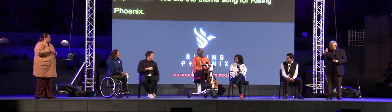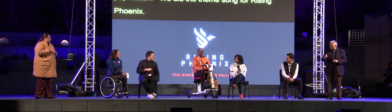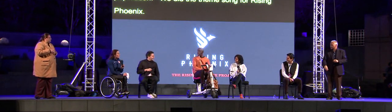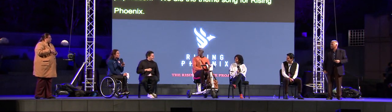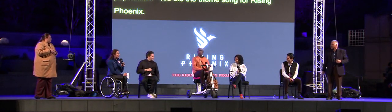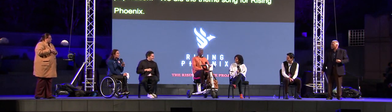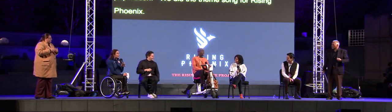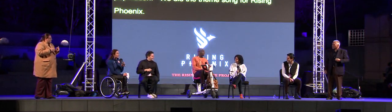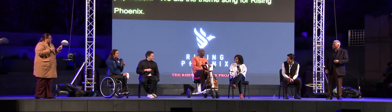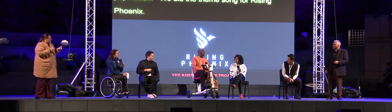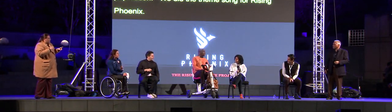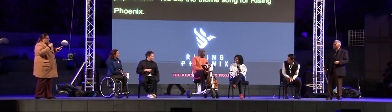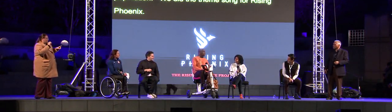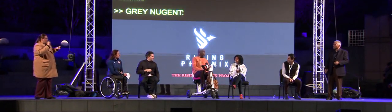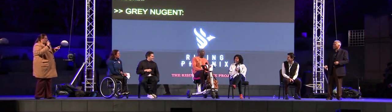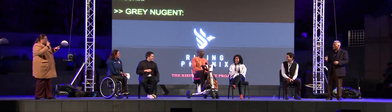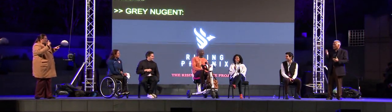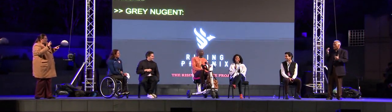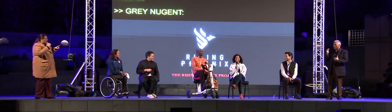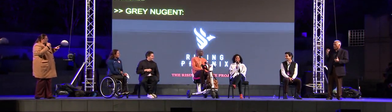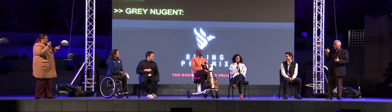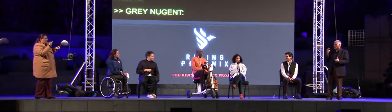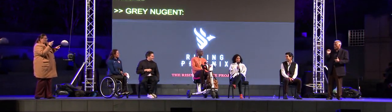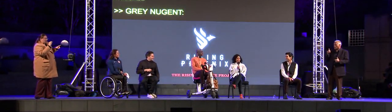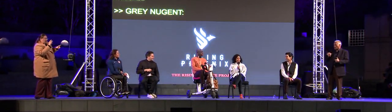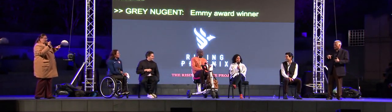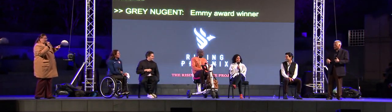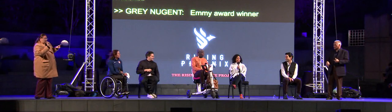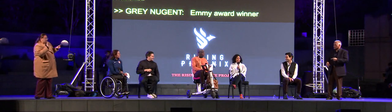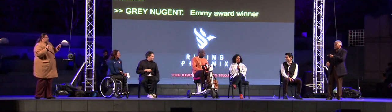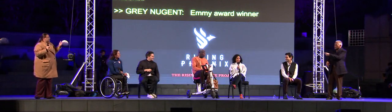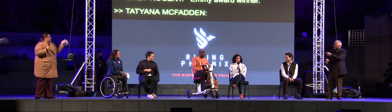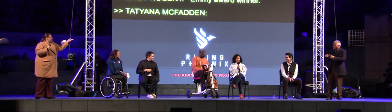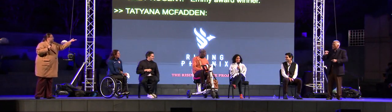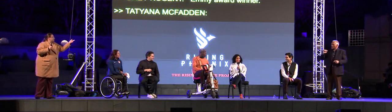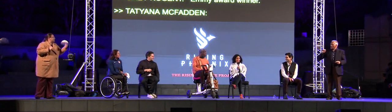And hopefully, Grammy. Yeah? Hi, everyone. I'm Ashley Dos Santos.